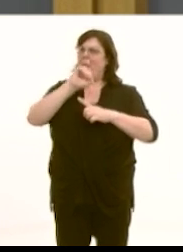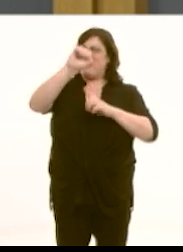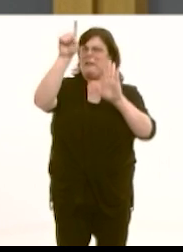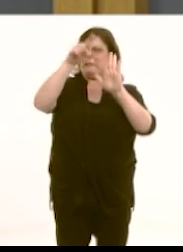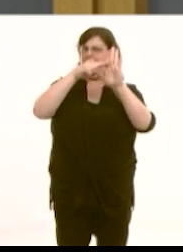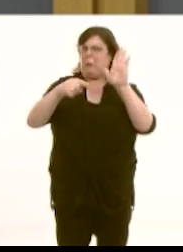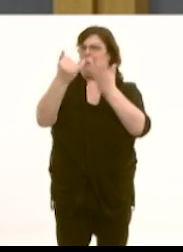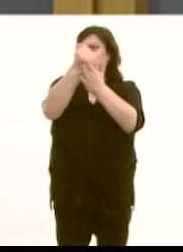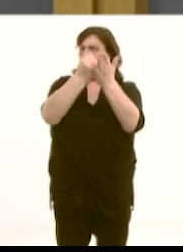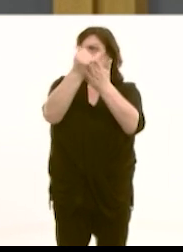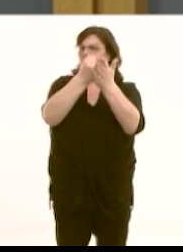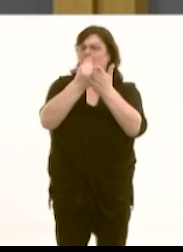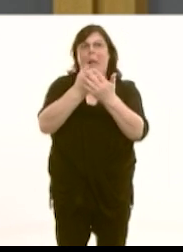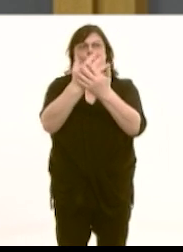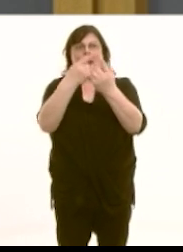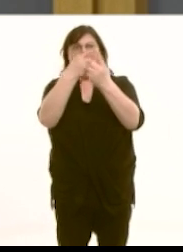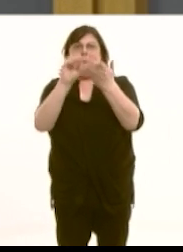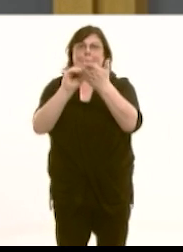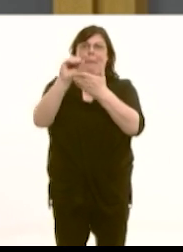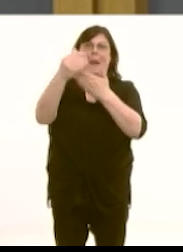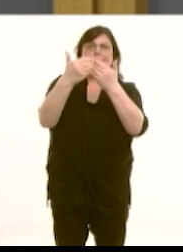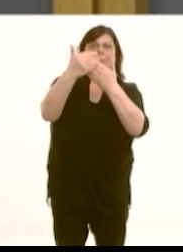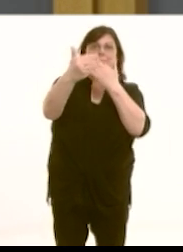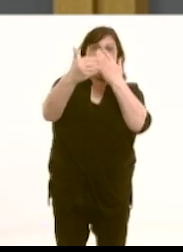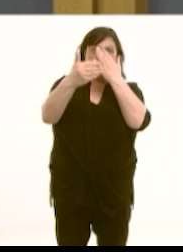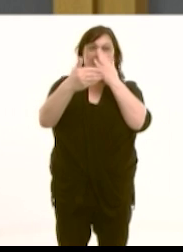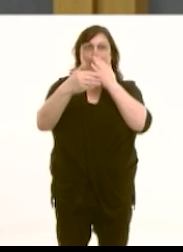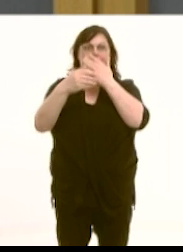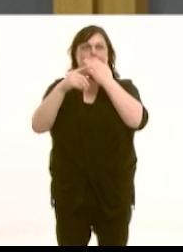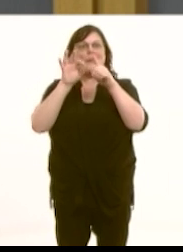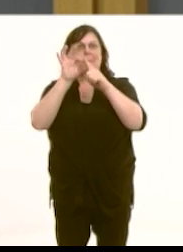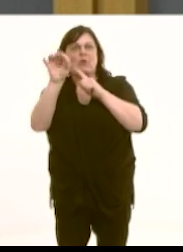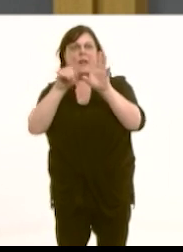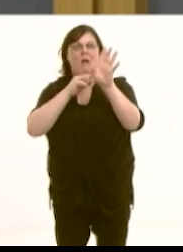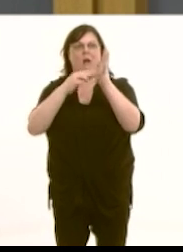To be honest, many pay more for a mobile phone in areas such as Ynys MÙnósome pay for two